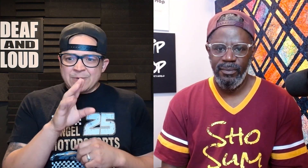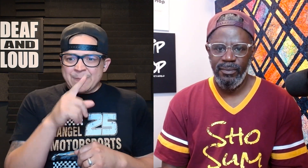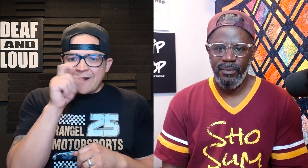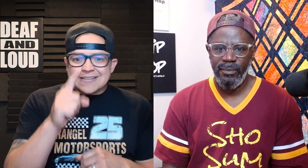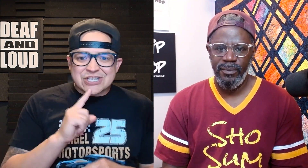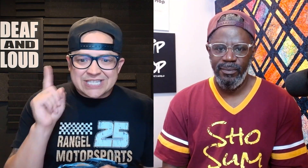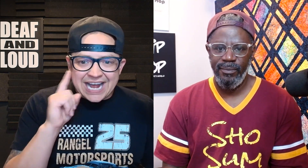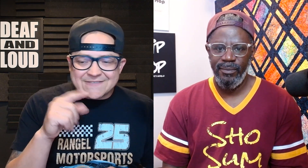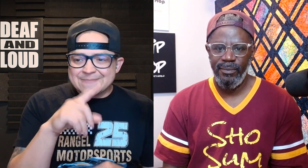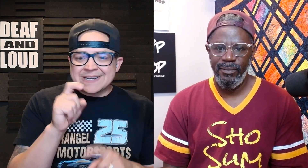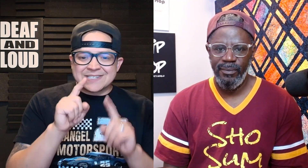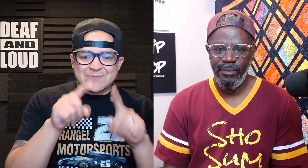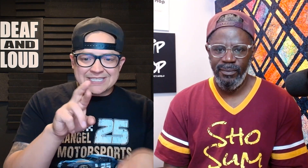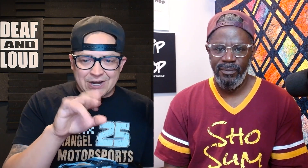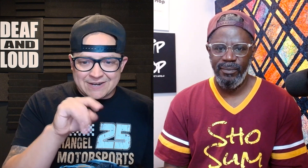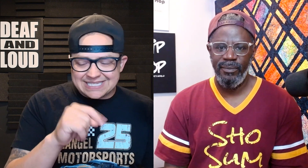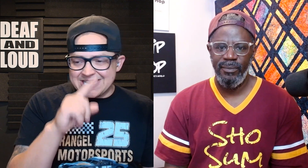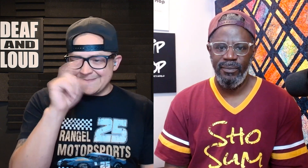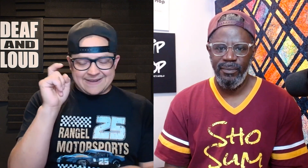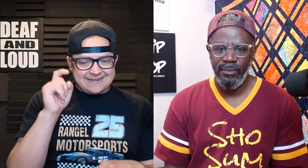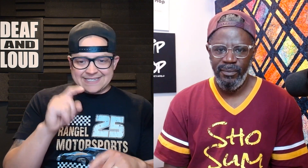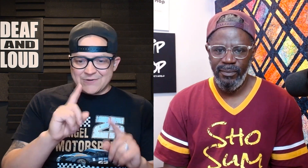because you're Deaf, because you went to RIT, because you